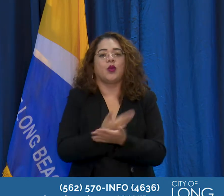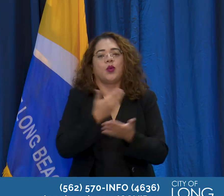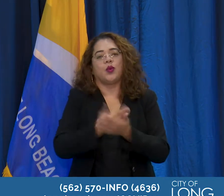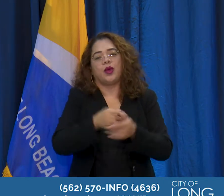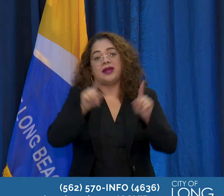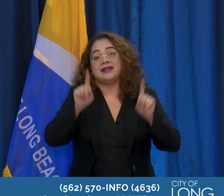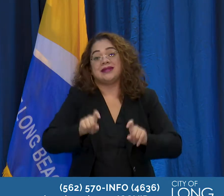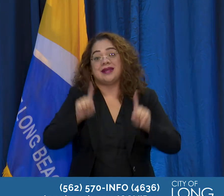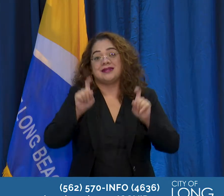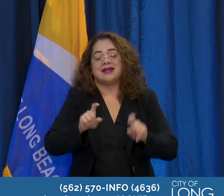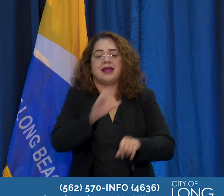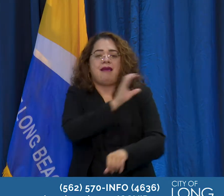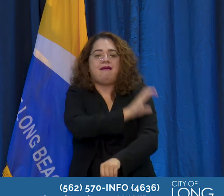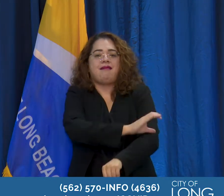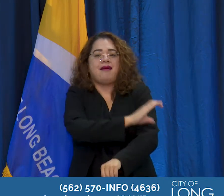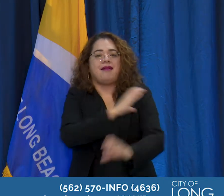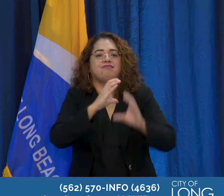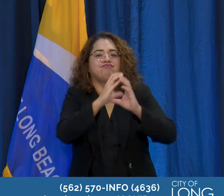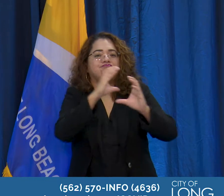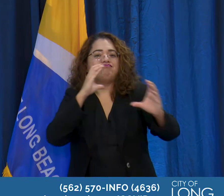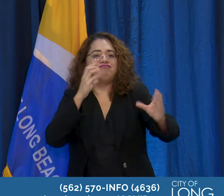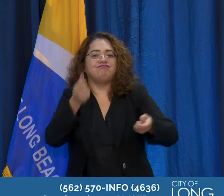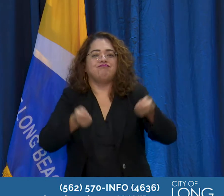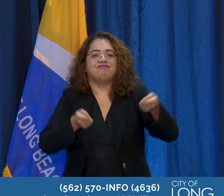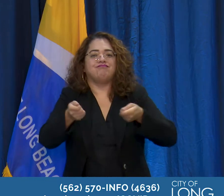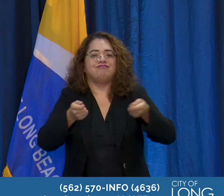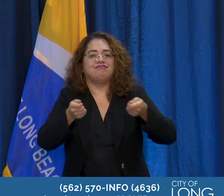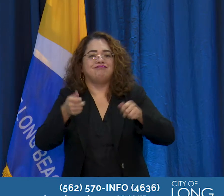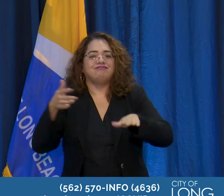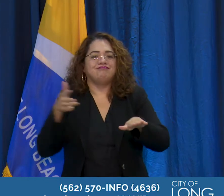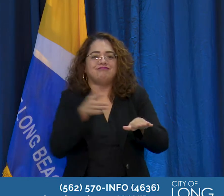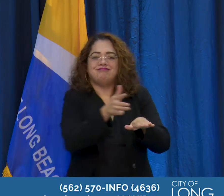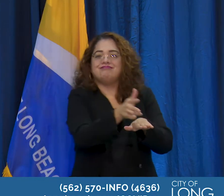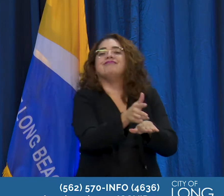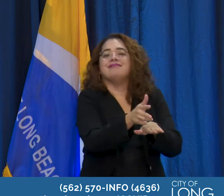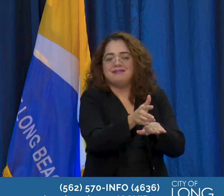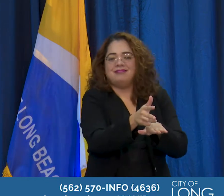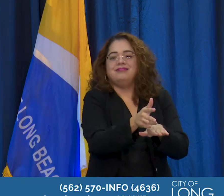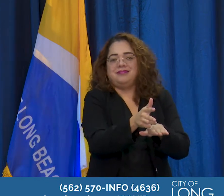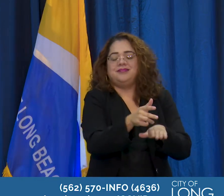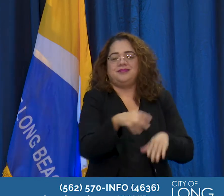We have been testing an enormous amount in Long Beach as everyone knows.